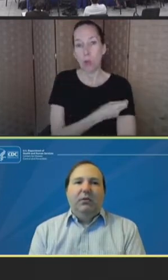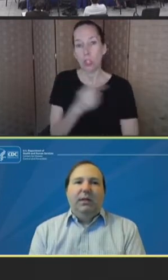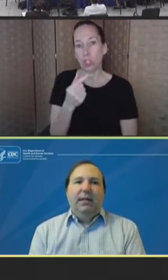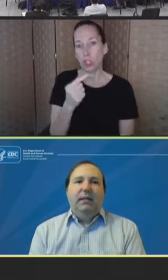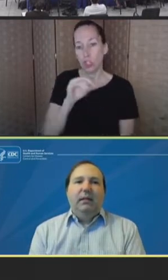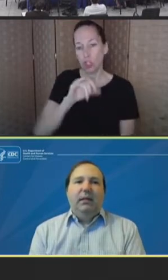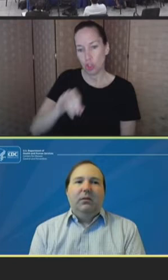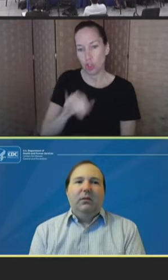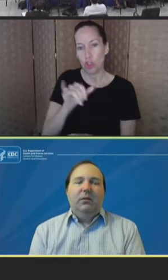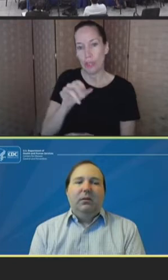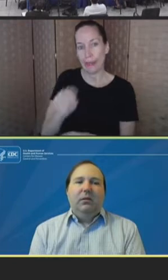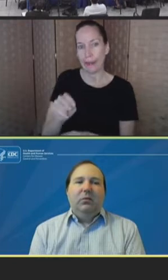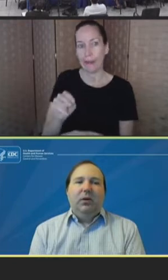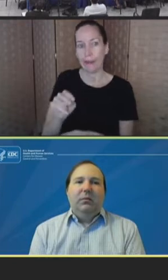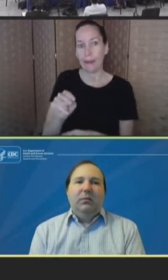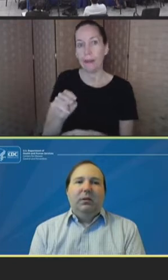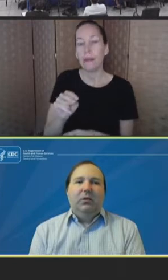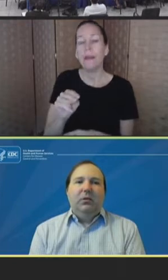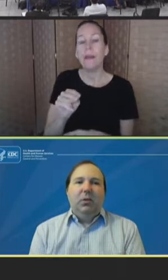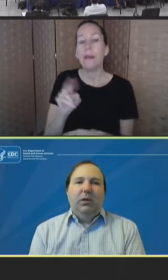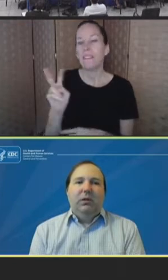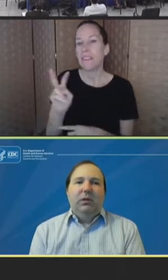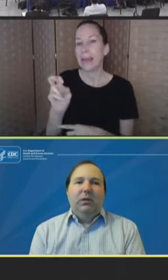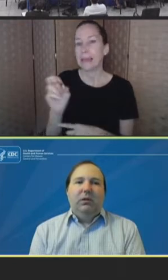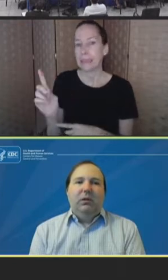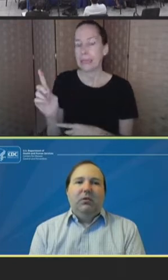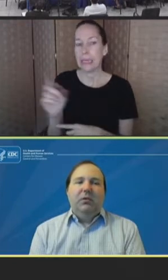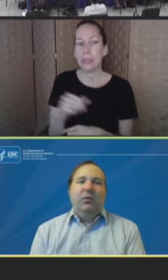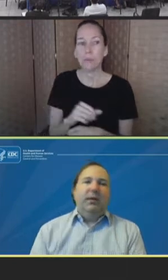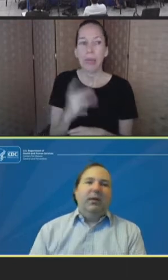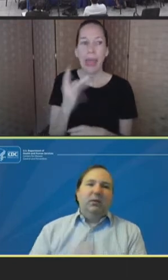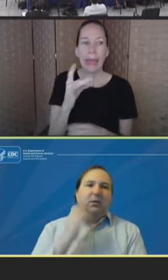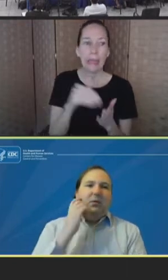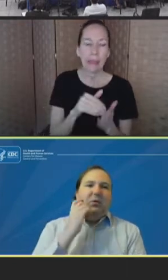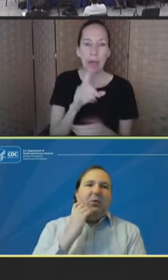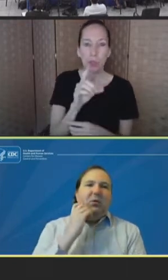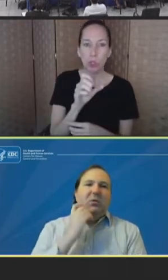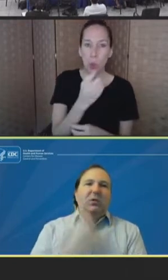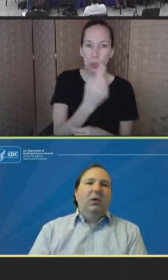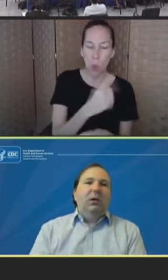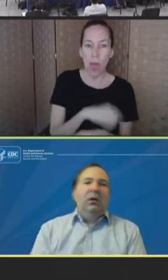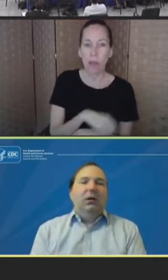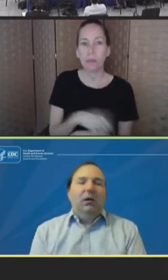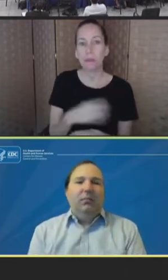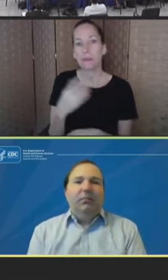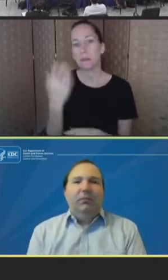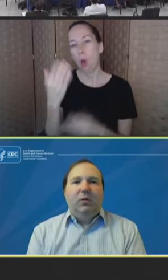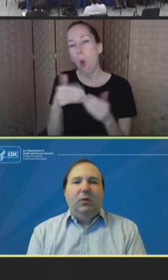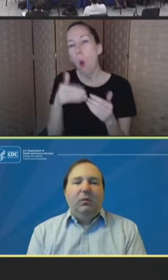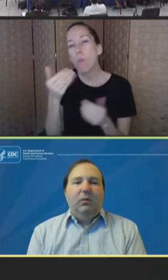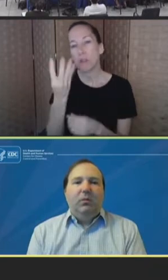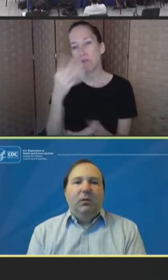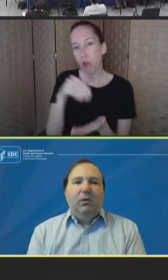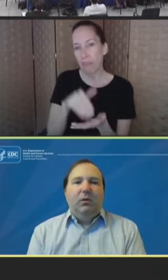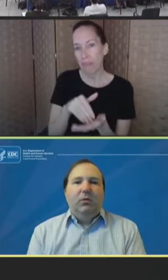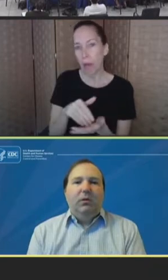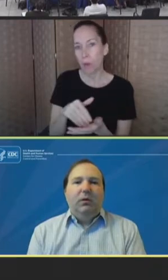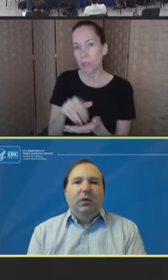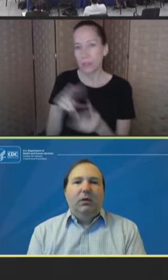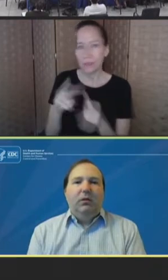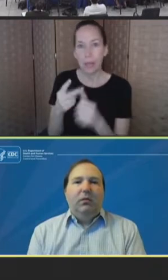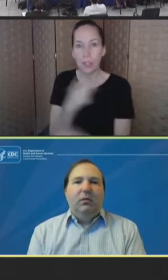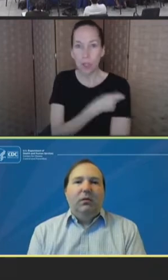there's been 18,000, approximately dose 1s and almost 4,000 dose 2s. So when you look at the